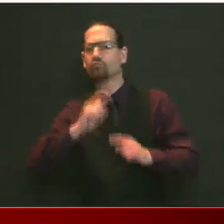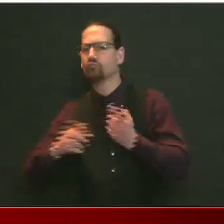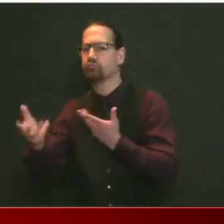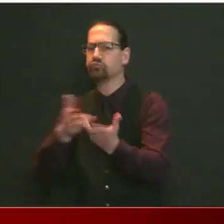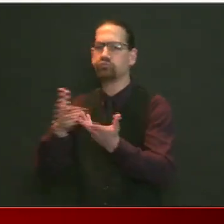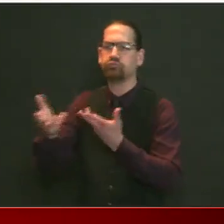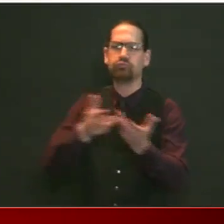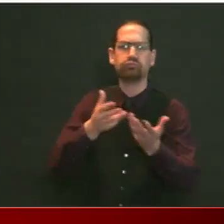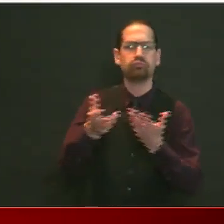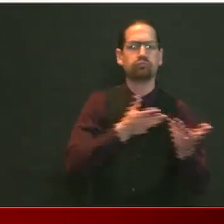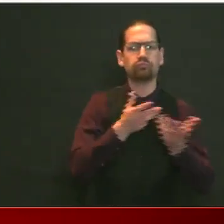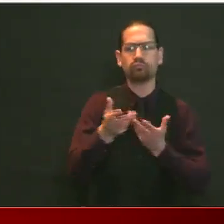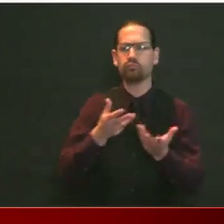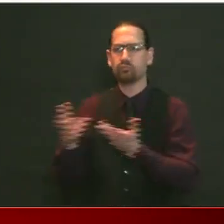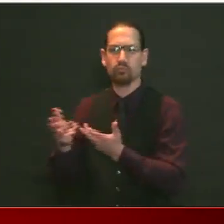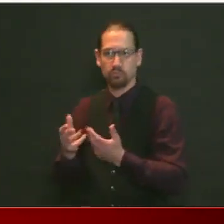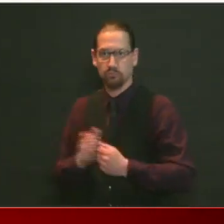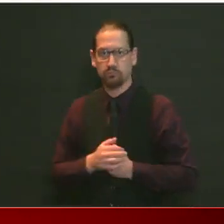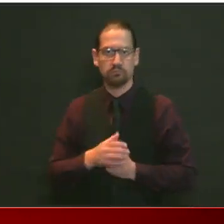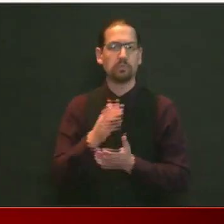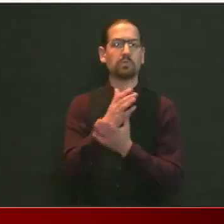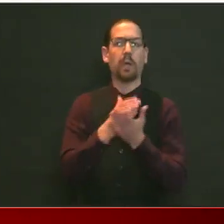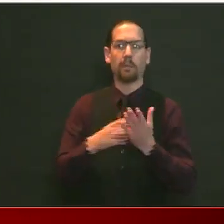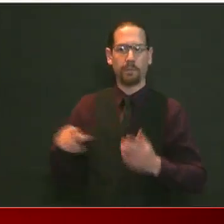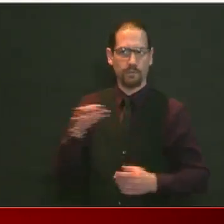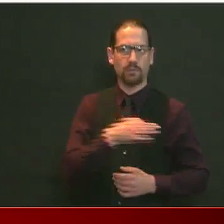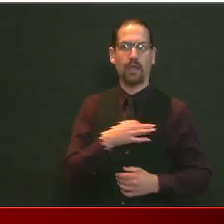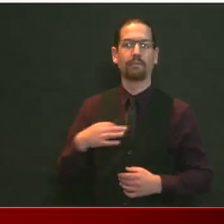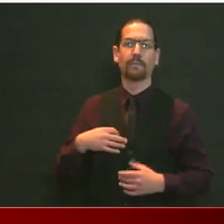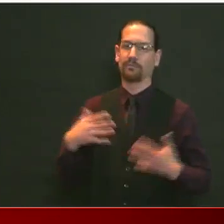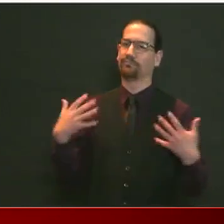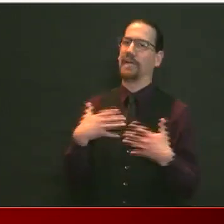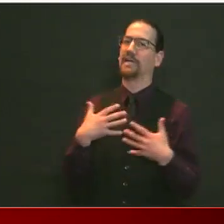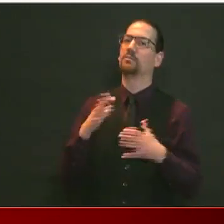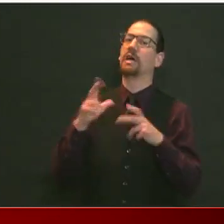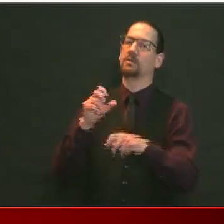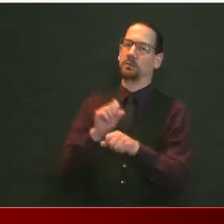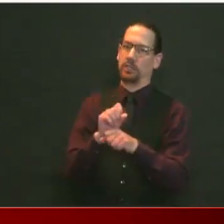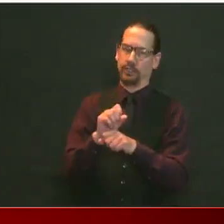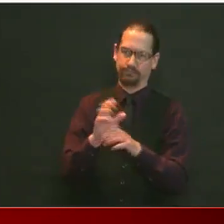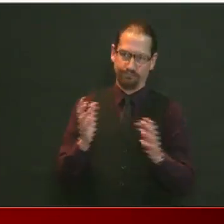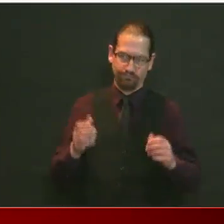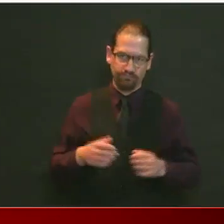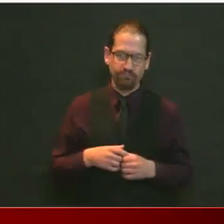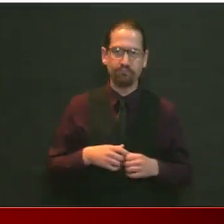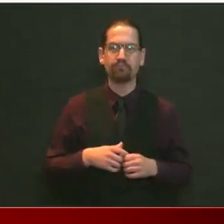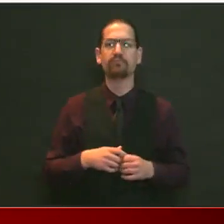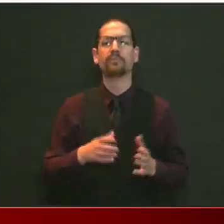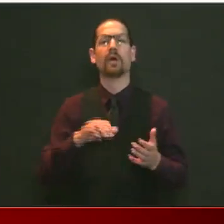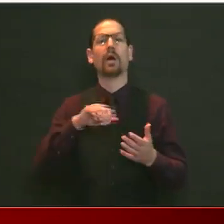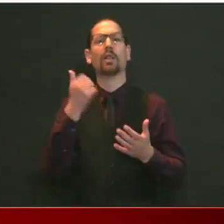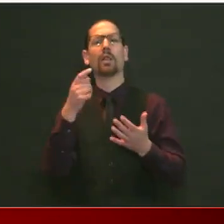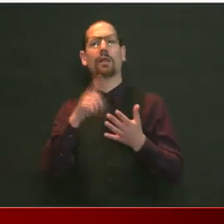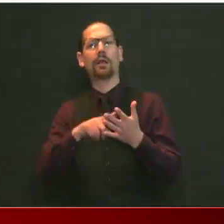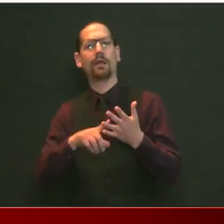EMPLOYERS EVERY DAY. THEY'RE HAVING A HARD TIME GETTING PEOPLE BACK TO WORK. SOME OF IT IS PEOPLE ARE AFRAID. SO I TALK